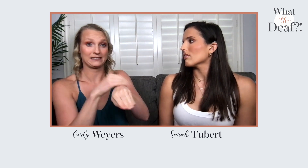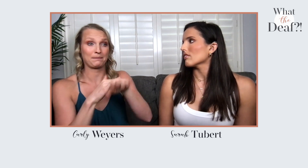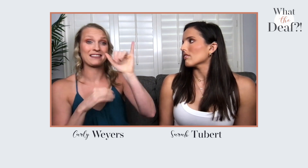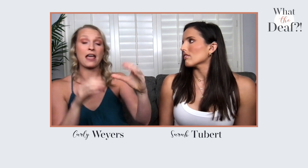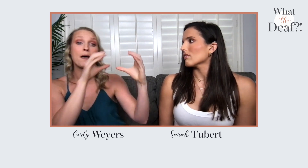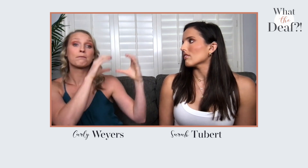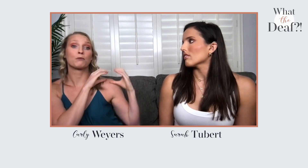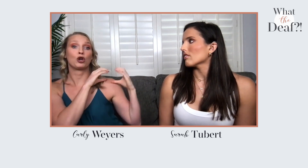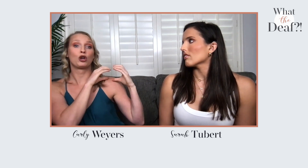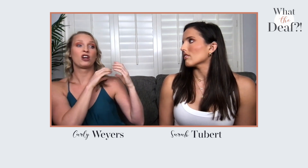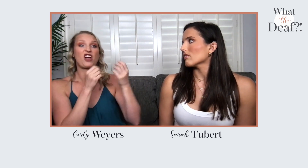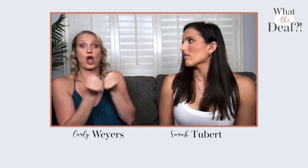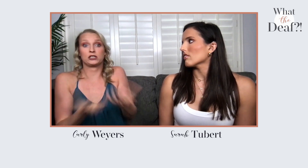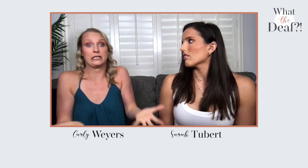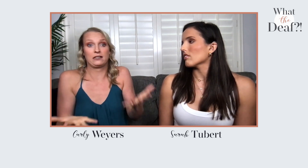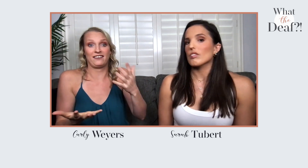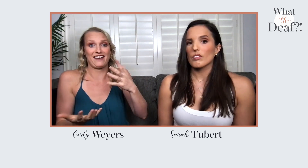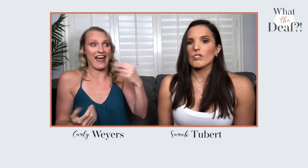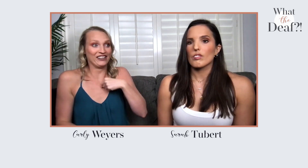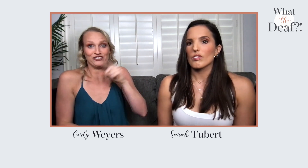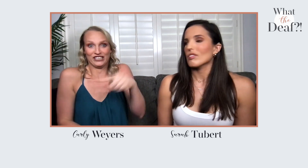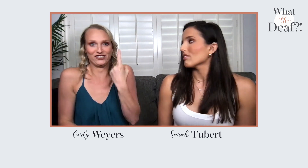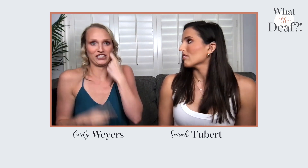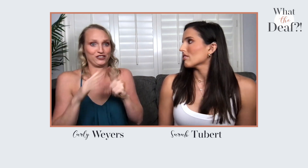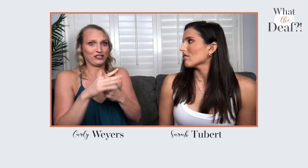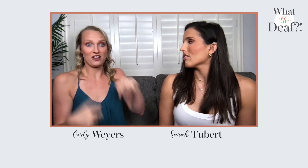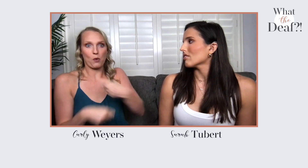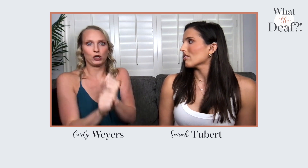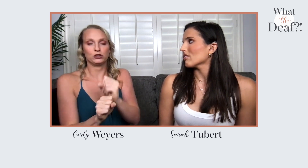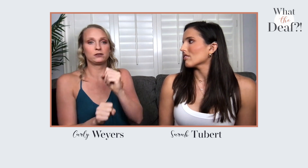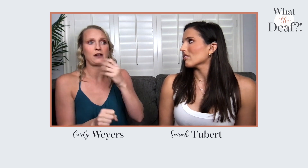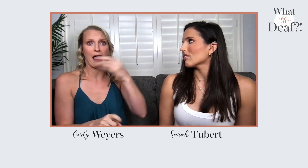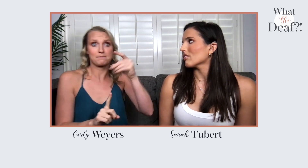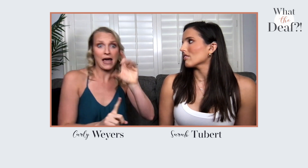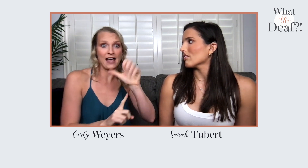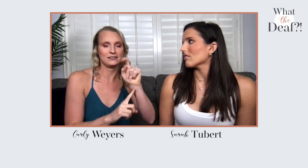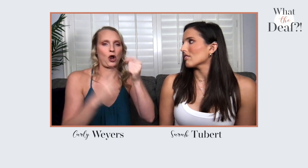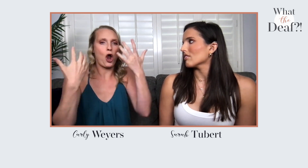and just having that burden, it's exhausting. And we just started this production and this podcast,